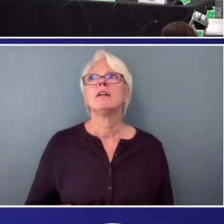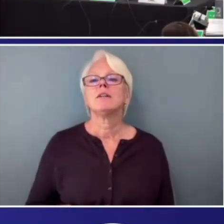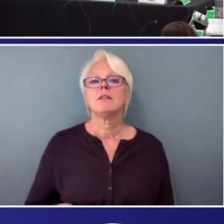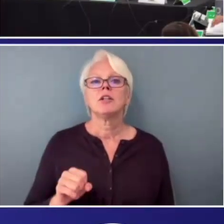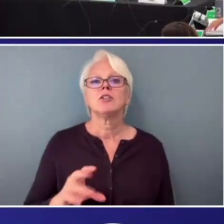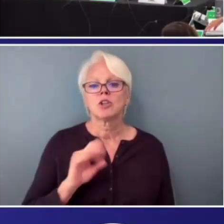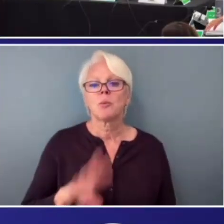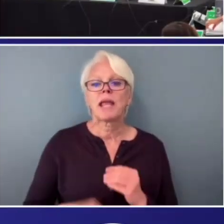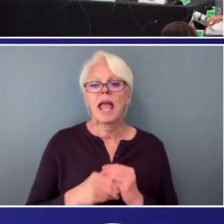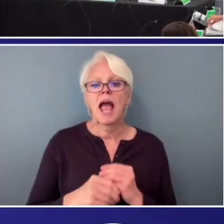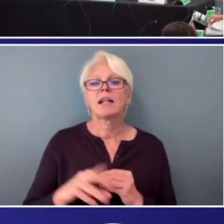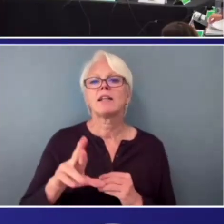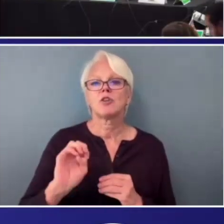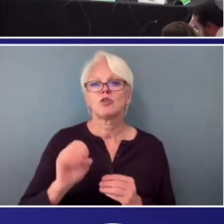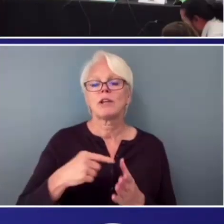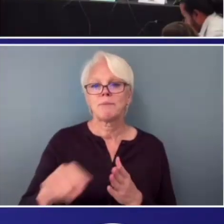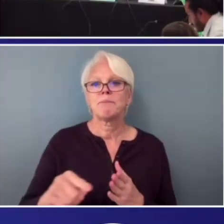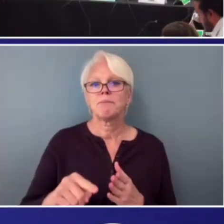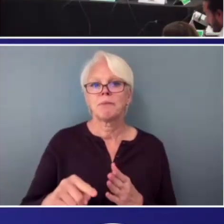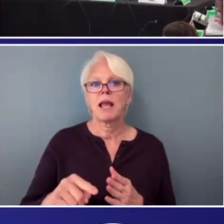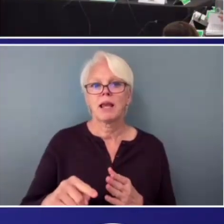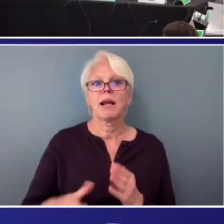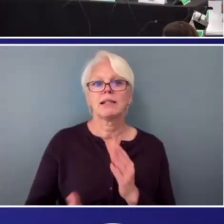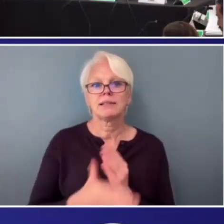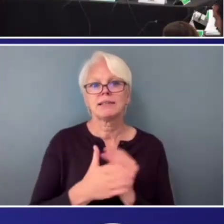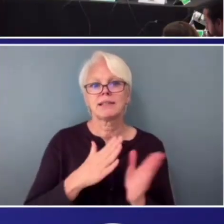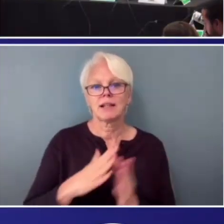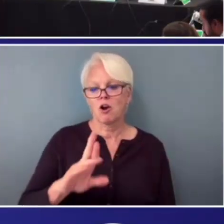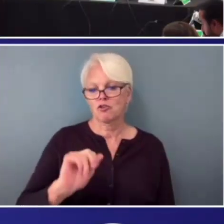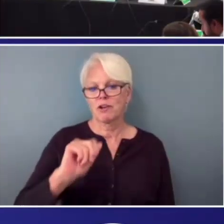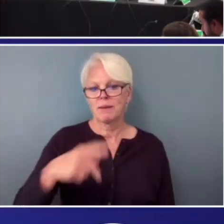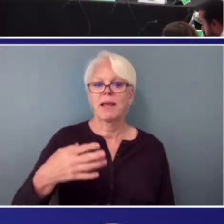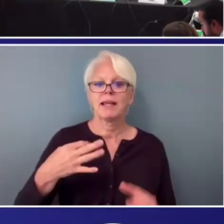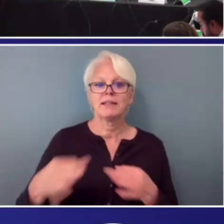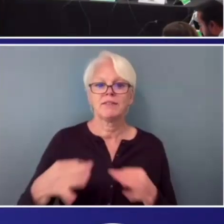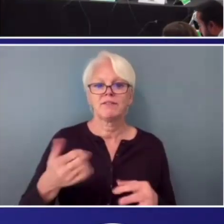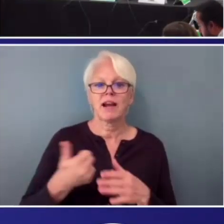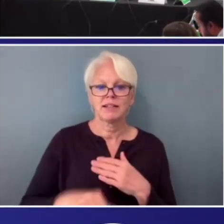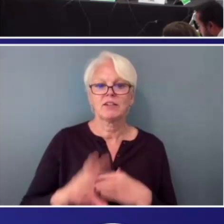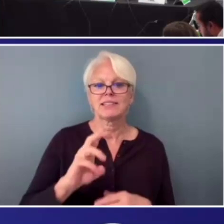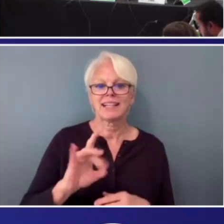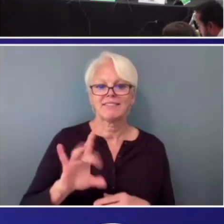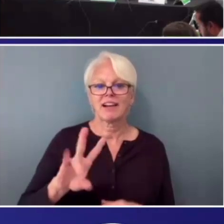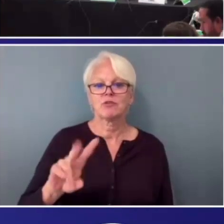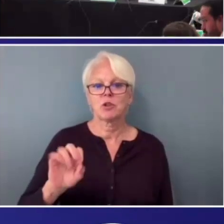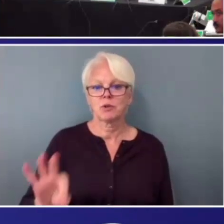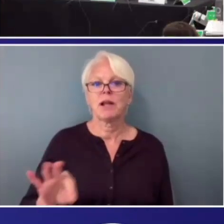Plan is defined under Section 685.209, would be considered a qualifying repayment plan.